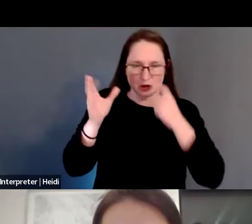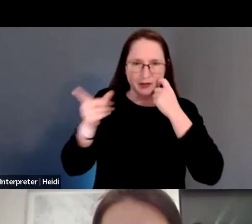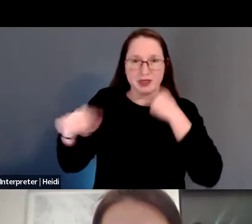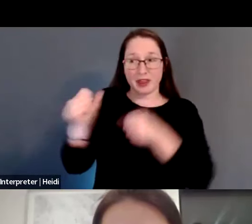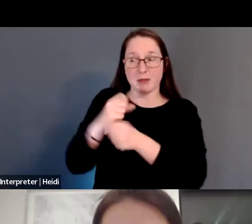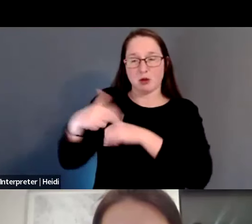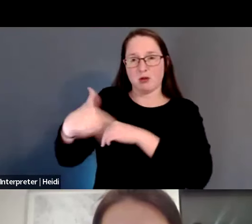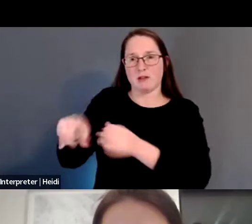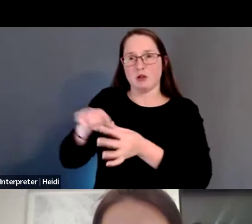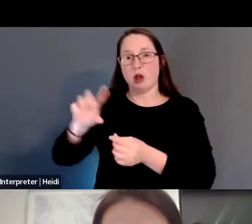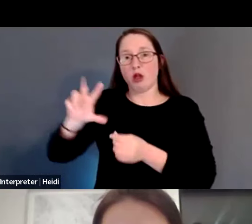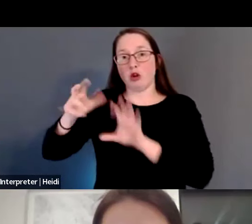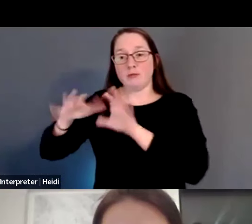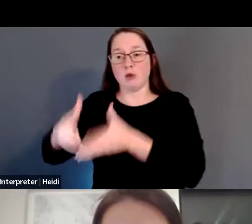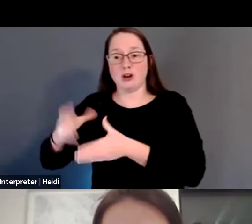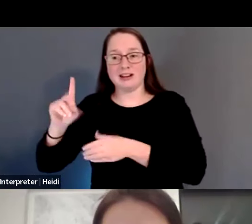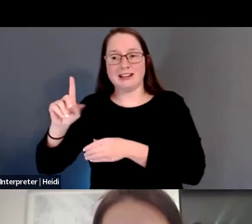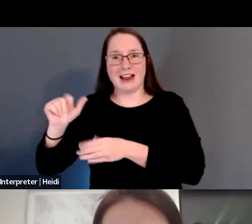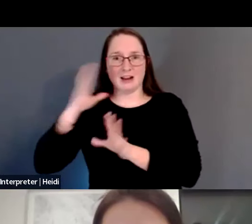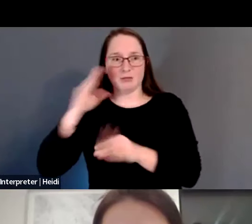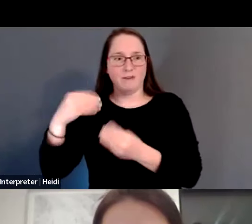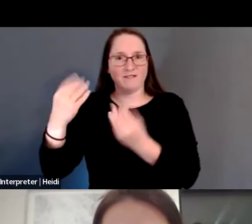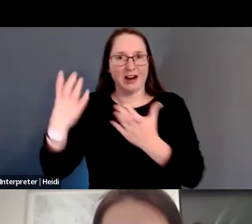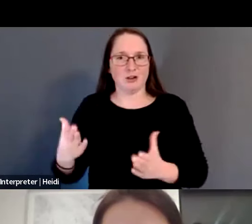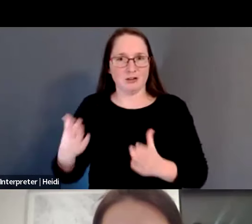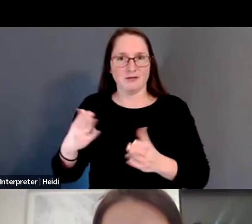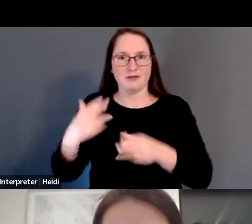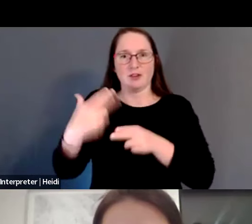to third-party data providers, what we called the background data.